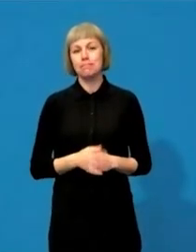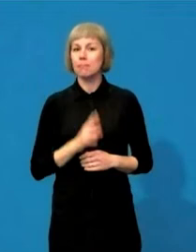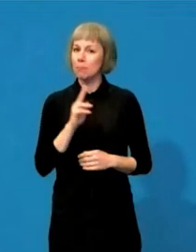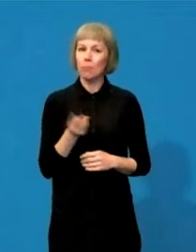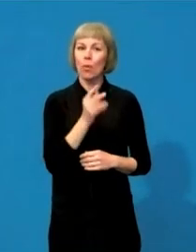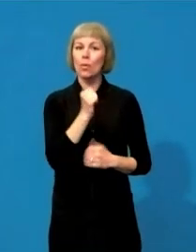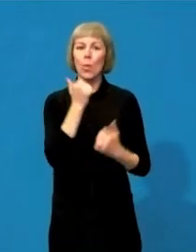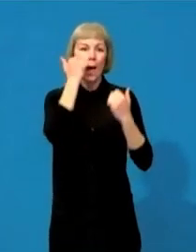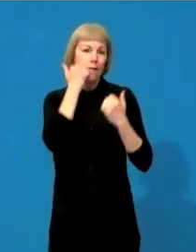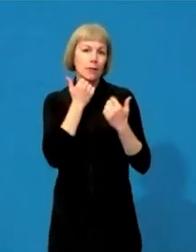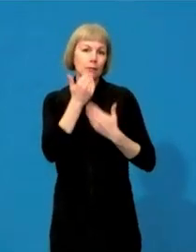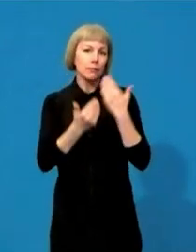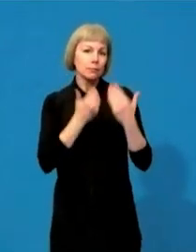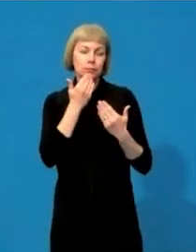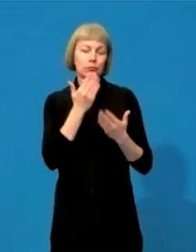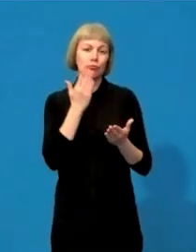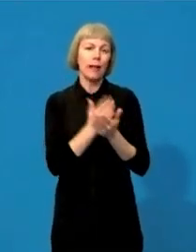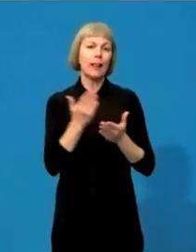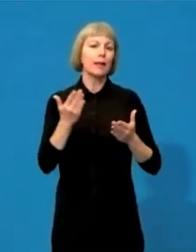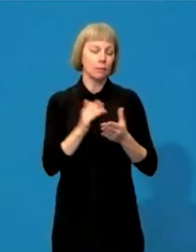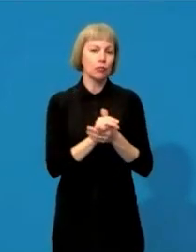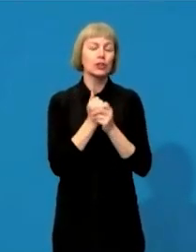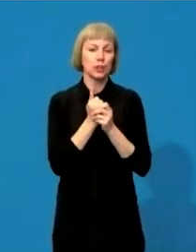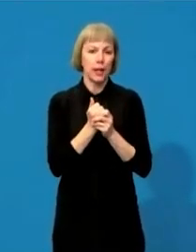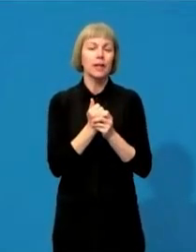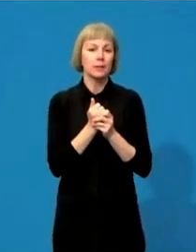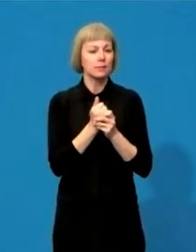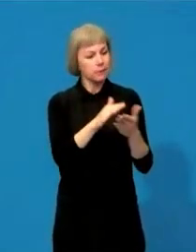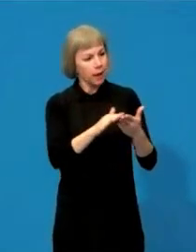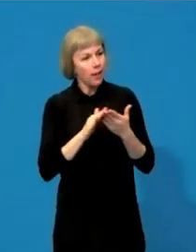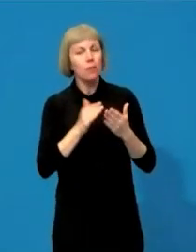We really do appreciate the help that you have provided to the Commission.